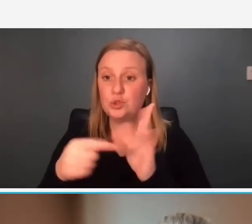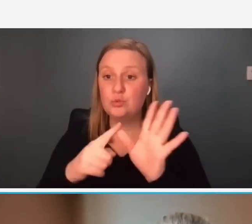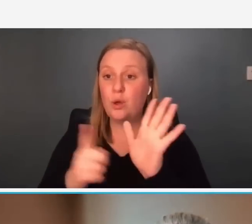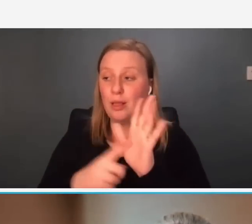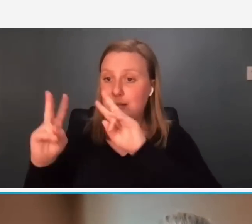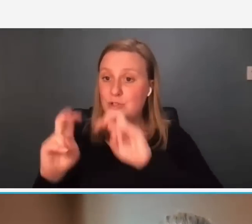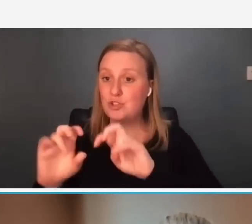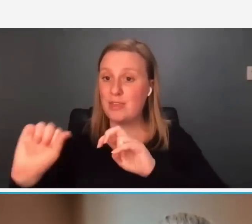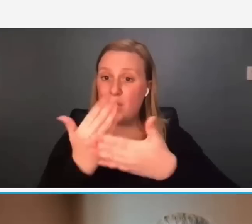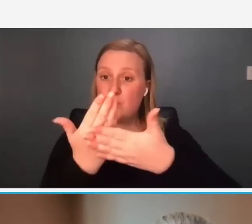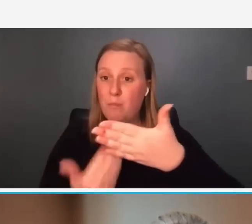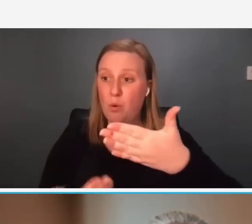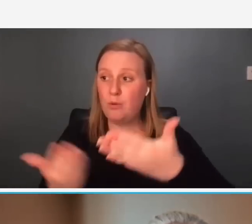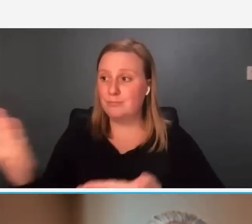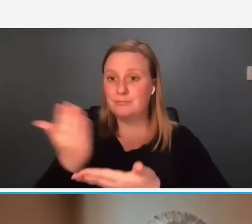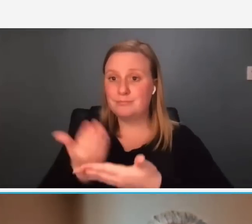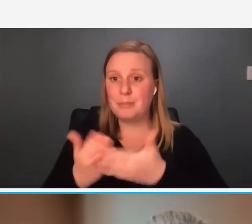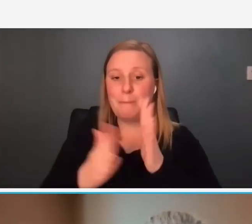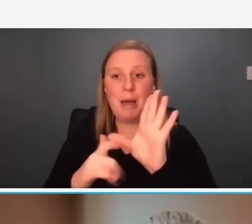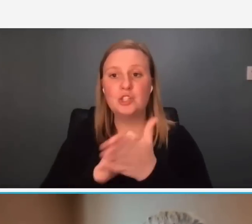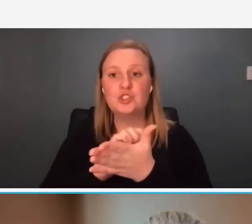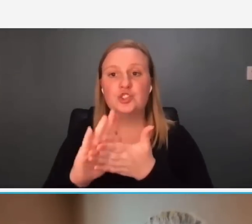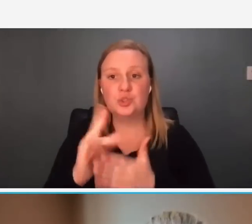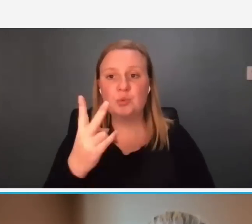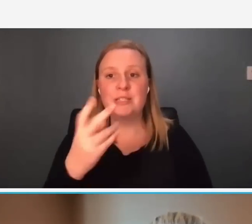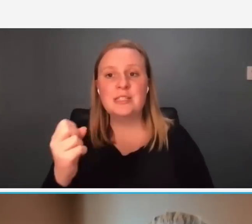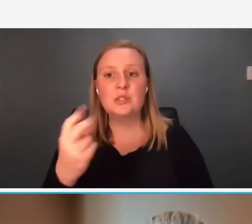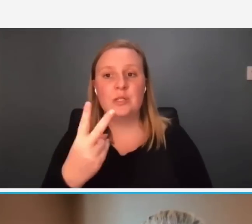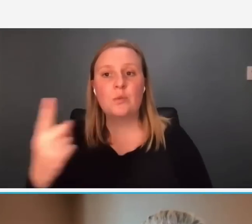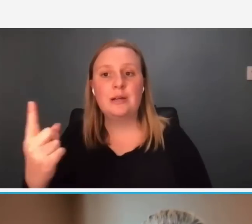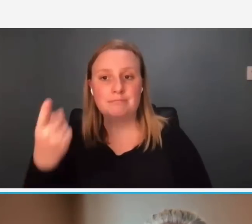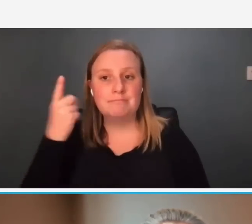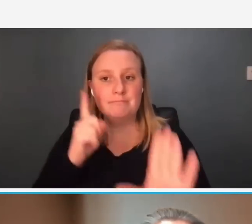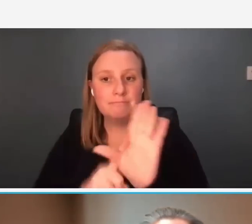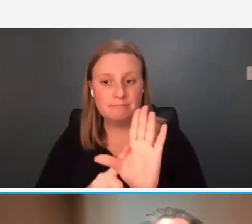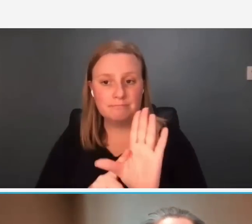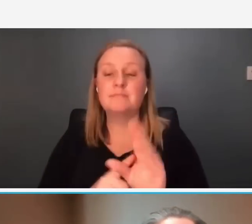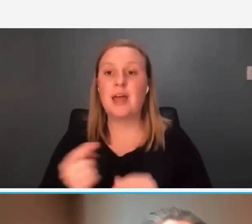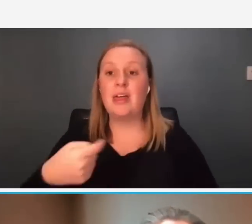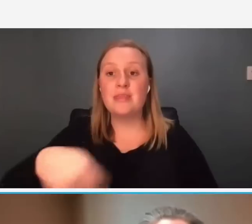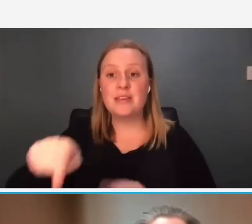March 2021 and in January this year we published a paper that gave an overview of a proposed